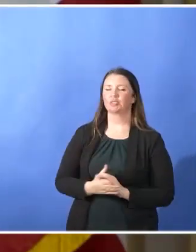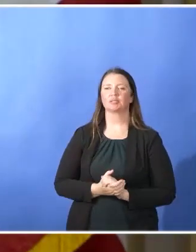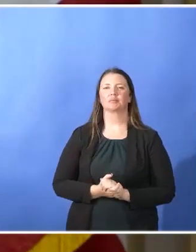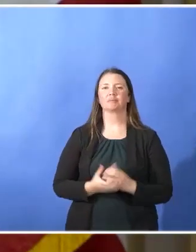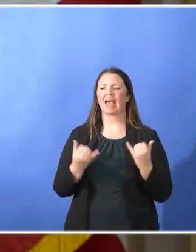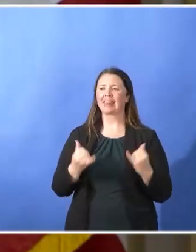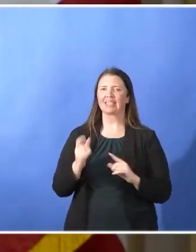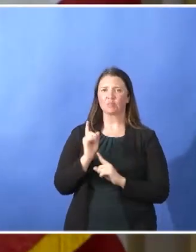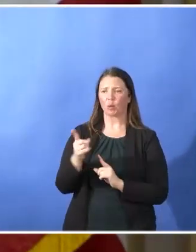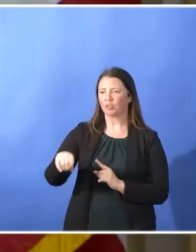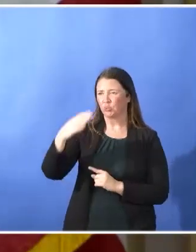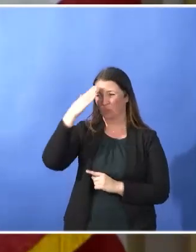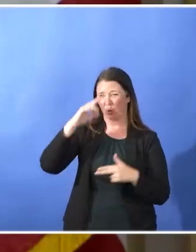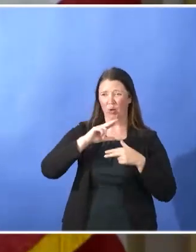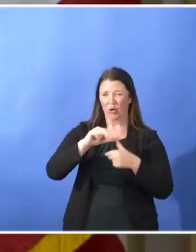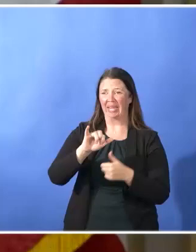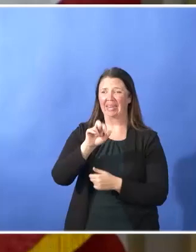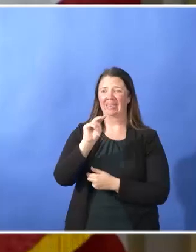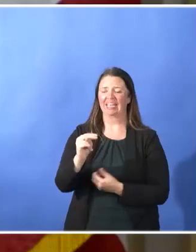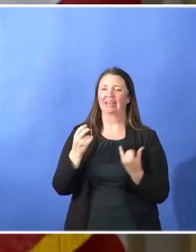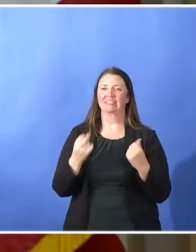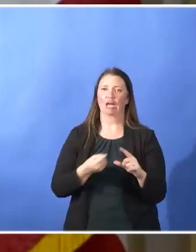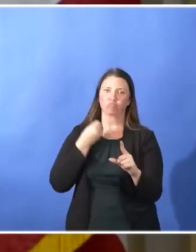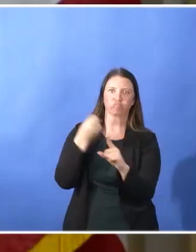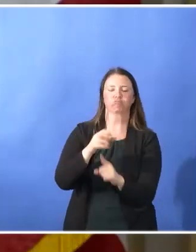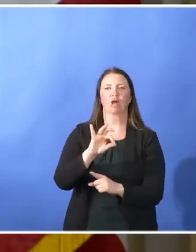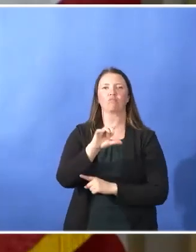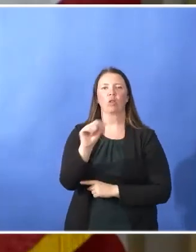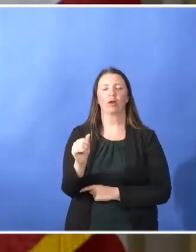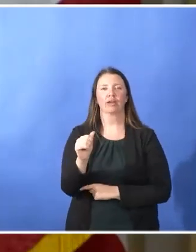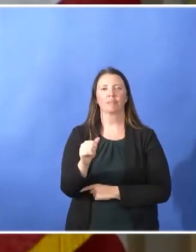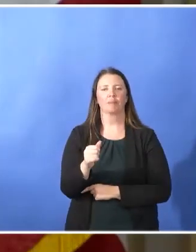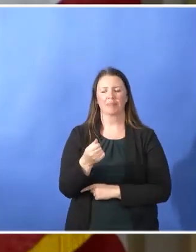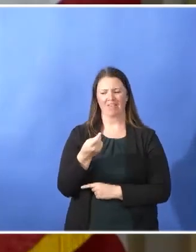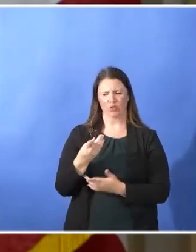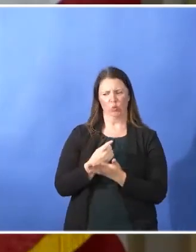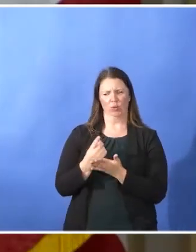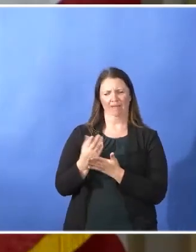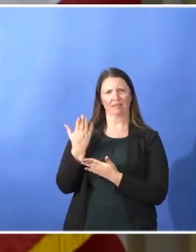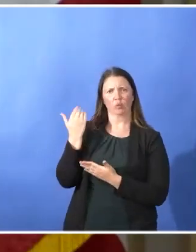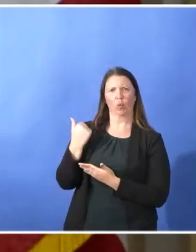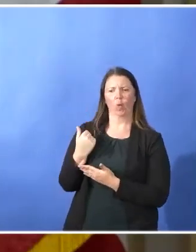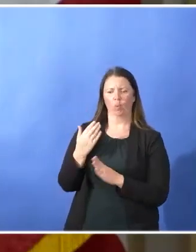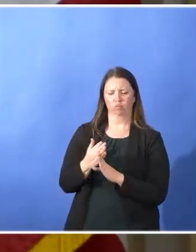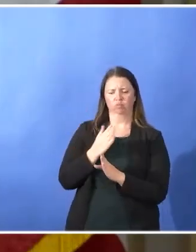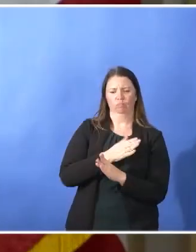RACING ACROSS FLORIDA. ONE OF ITS PREDECESSORS, HURRICANE FIONA, DID DAMAGE TO PUERTO RICO.